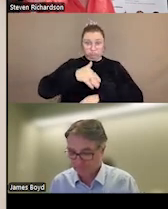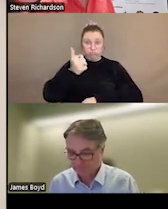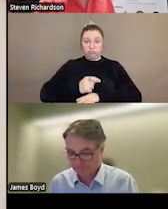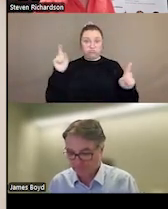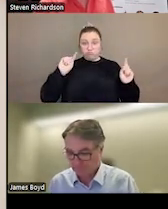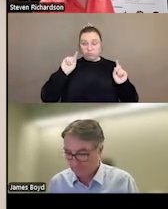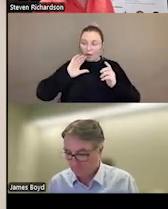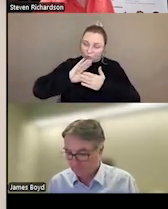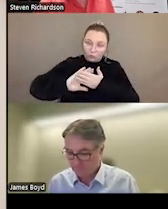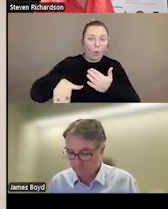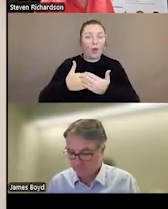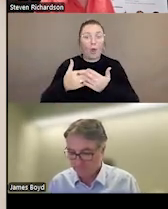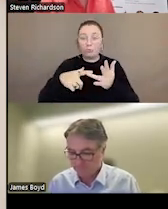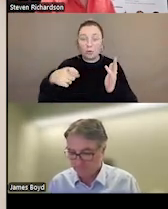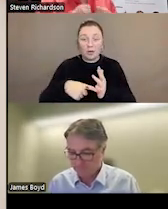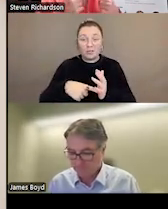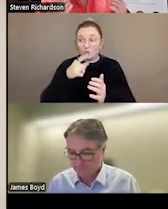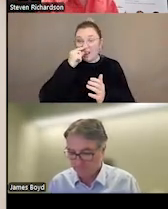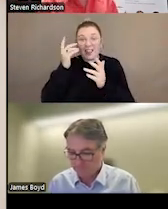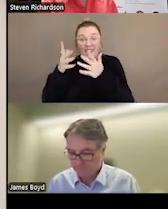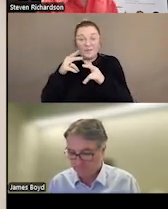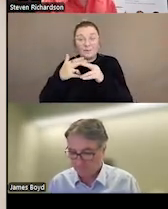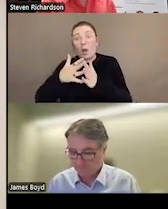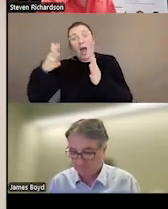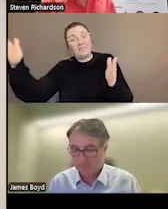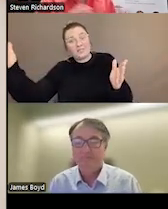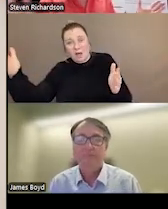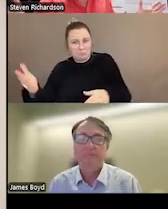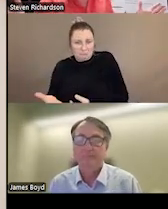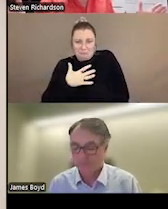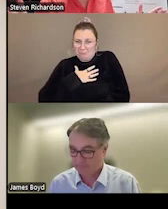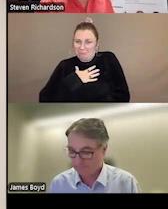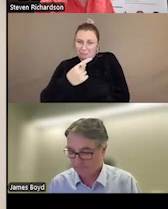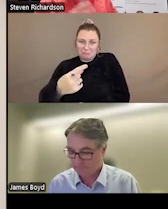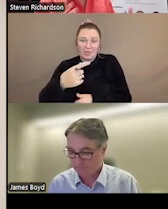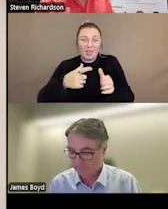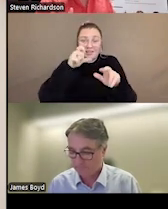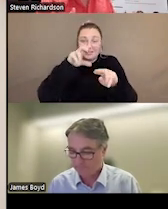can leave it up after October. You can set your ACF page up from anytime now. It usually takes